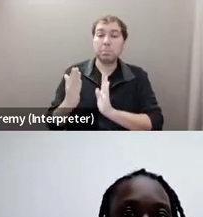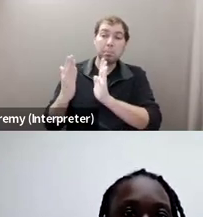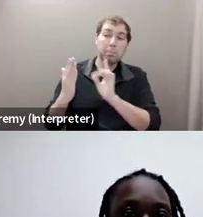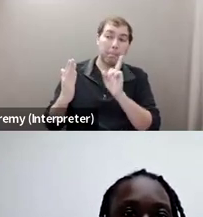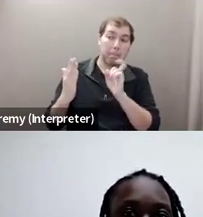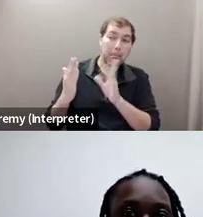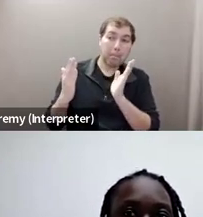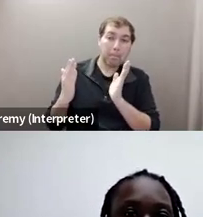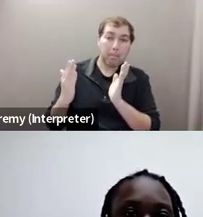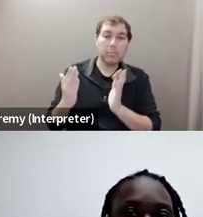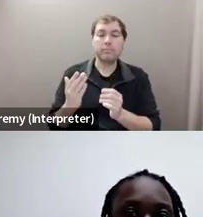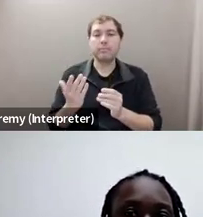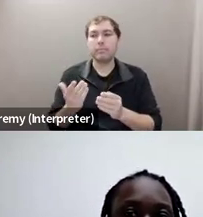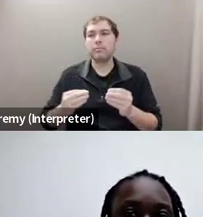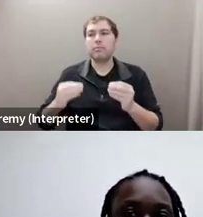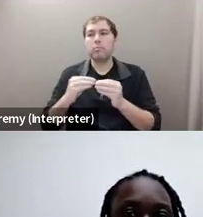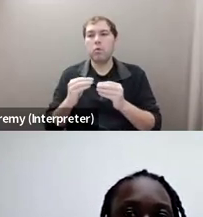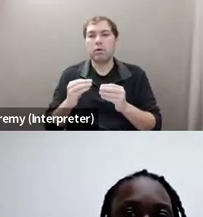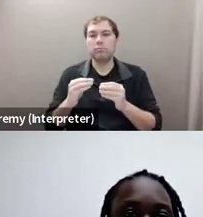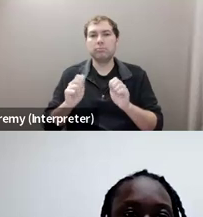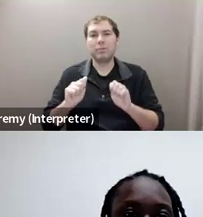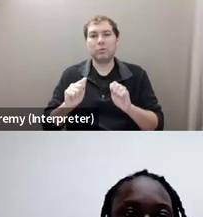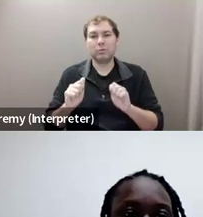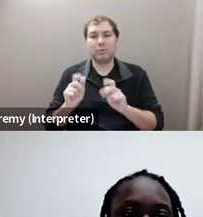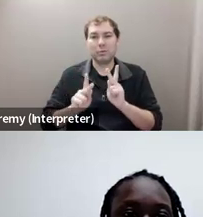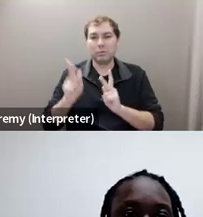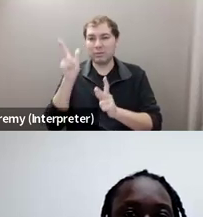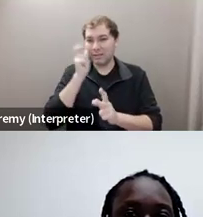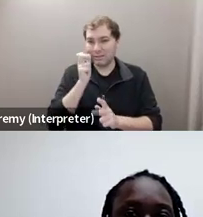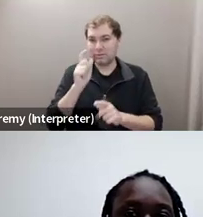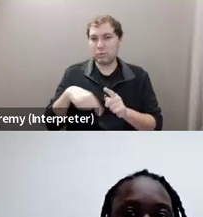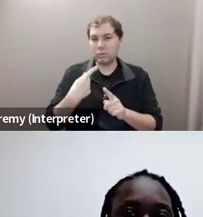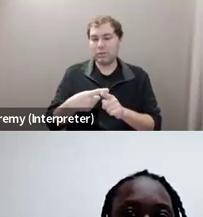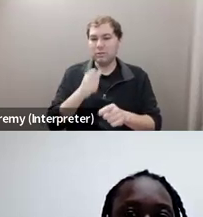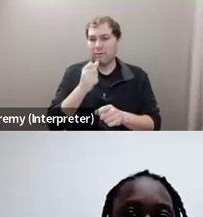Tyler Wilcox: and you're a lot more likely to get people to kind of listen when they don't feel like they're being attacked.